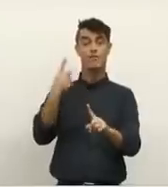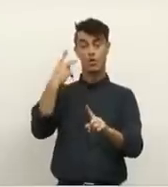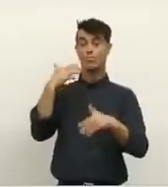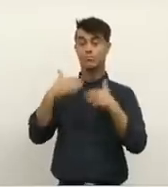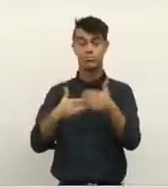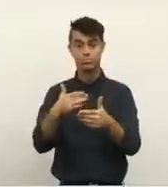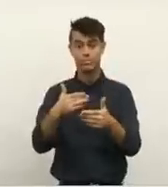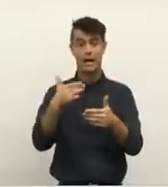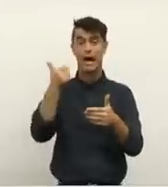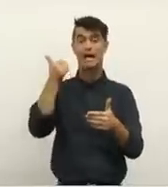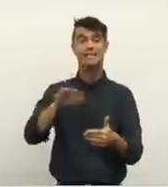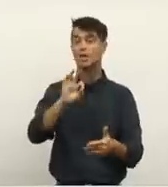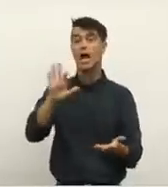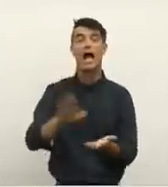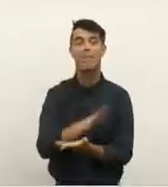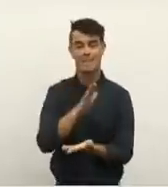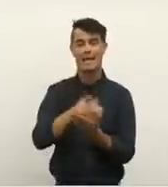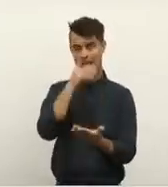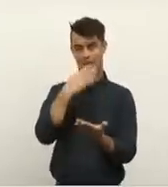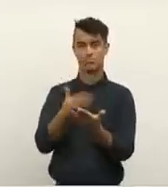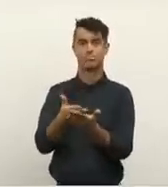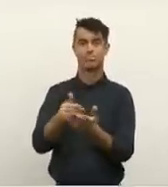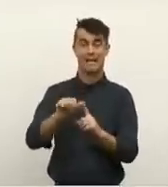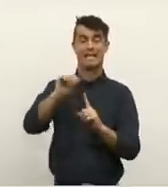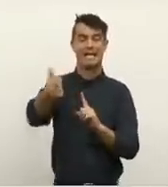But if you get the other kind of review, that's not possible.